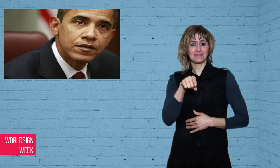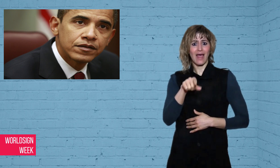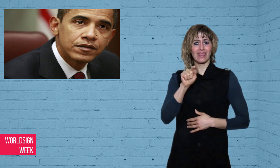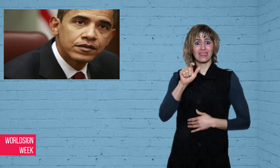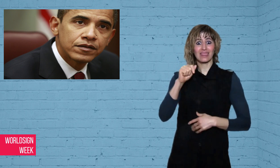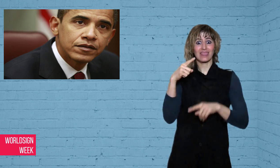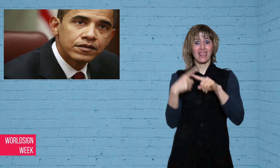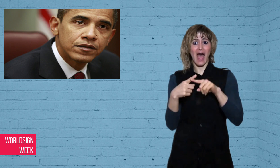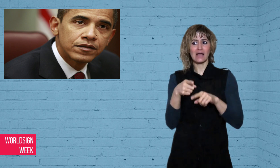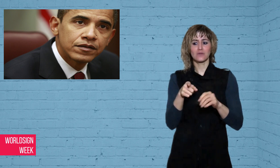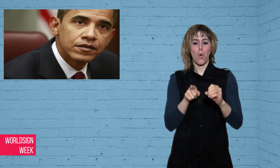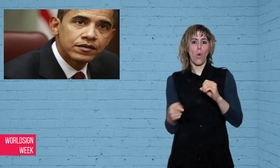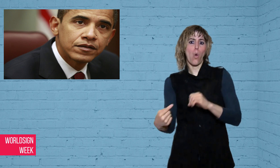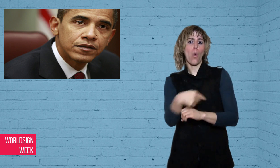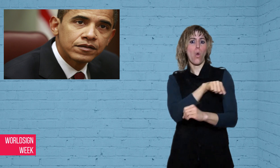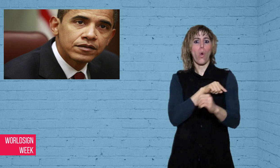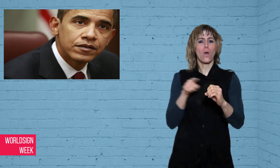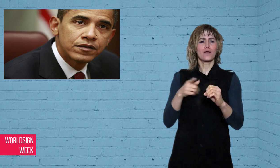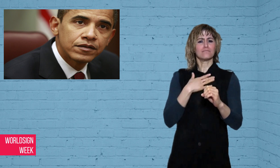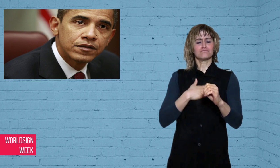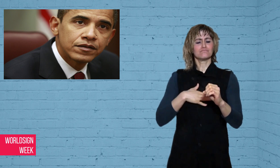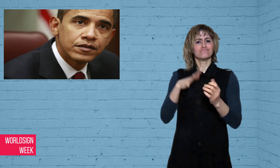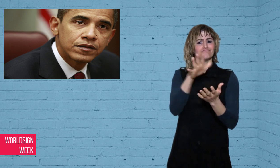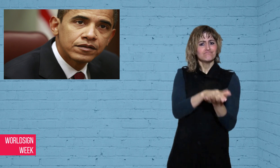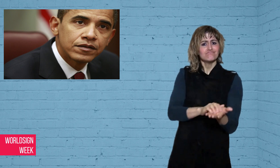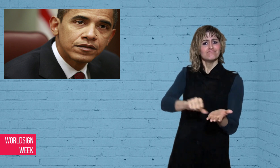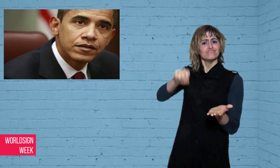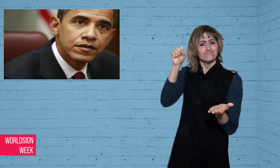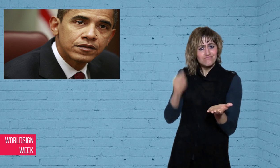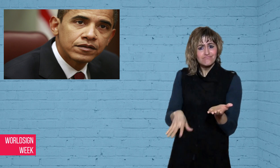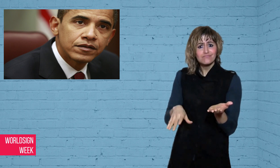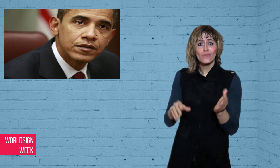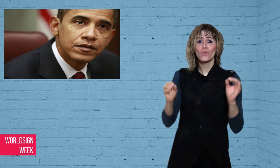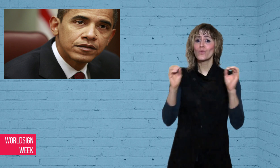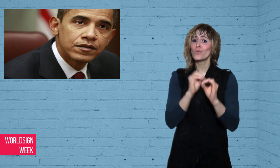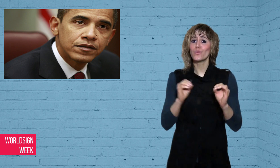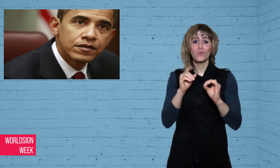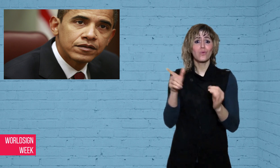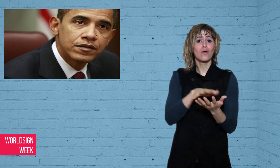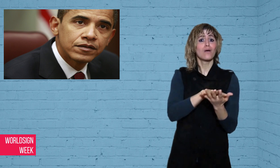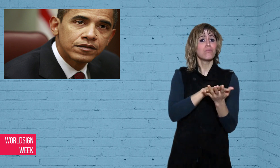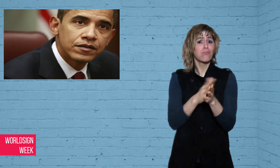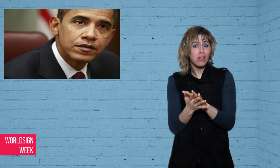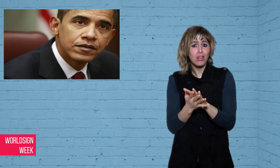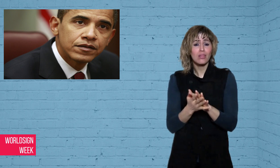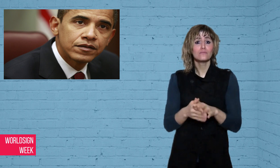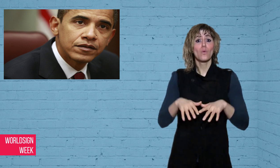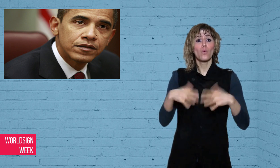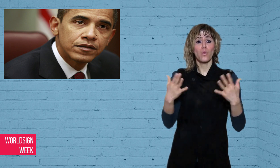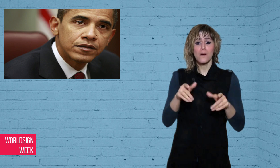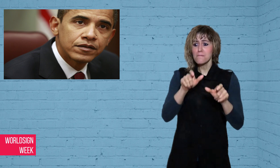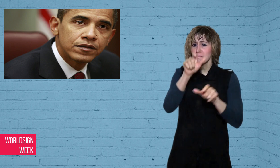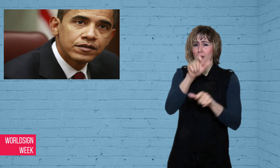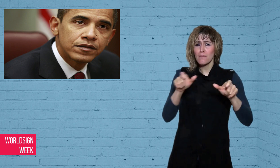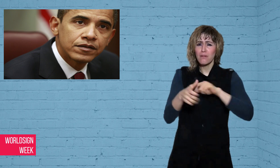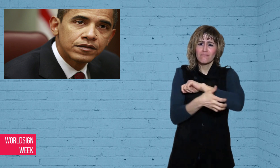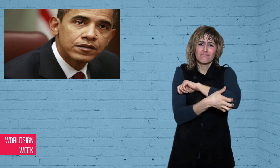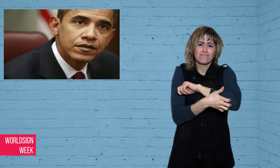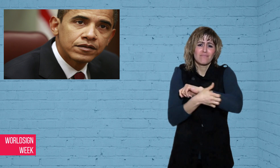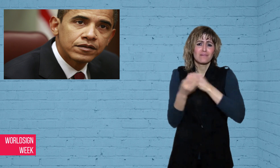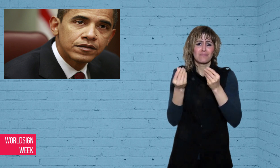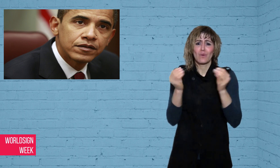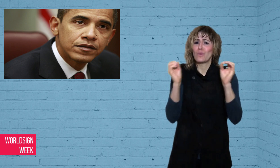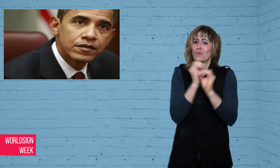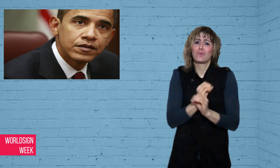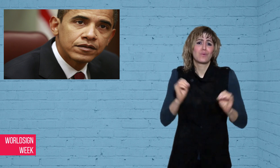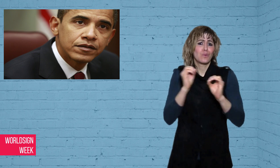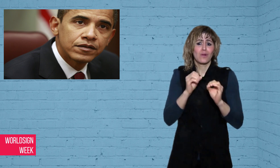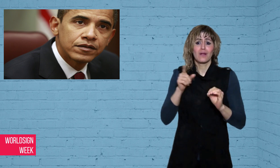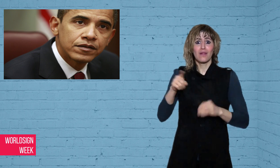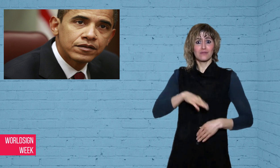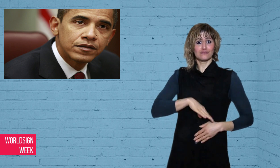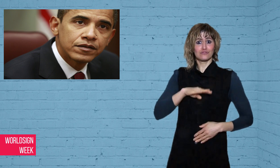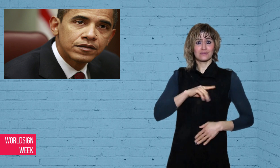His supporters say he deserves credit for